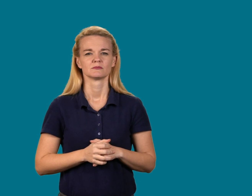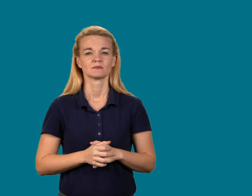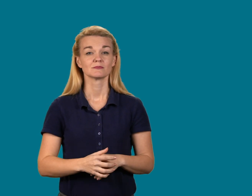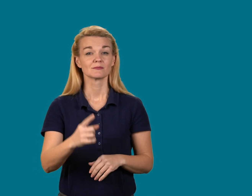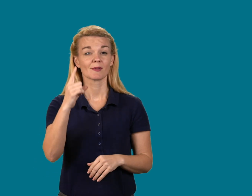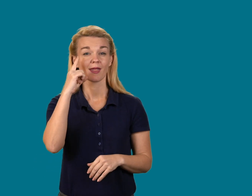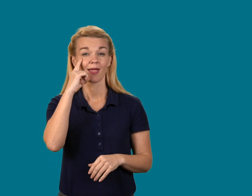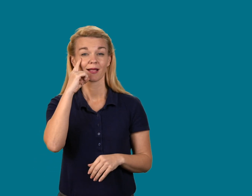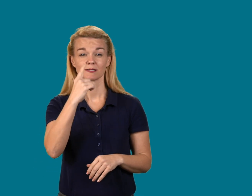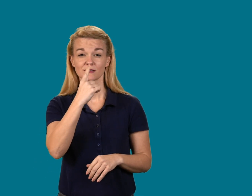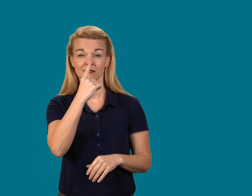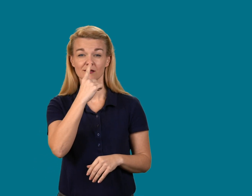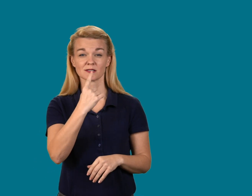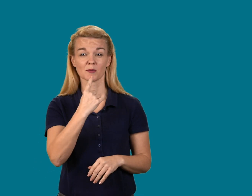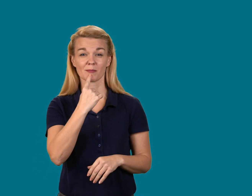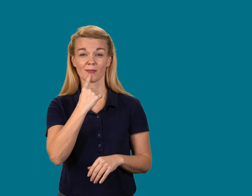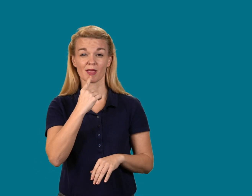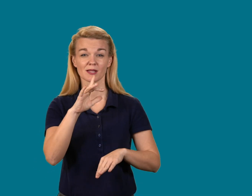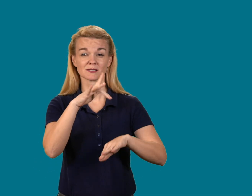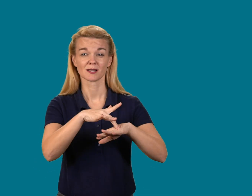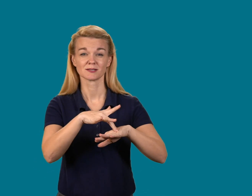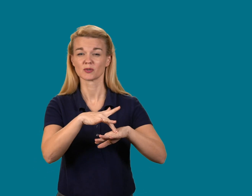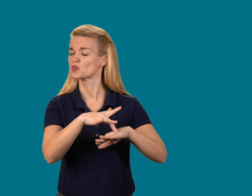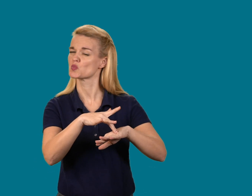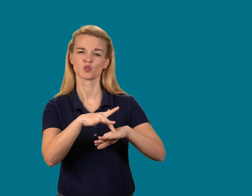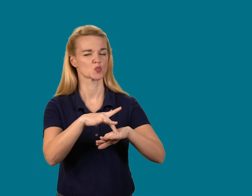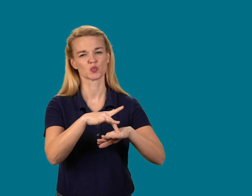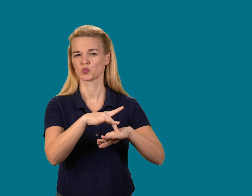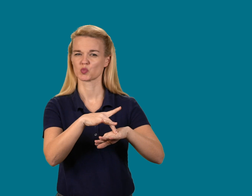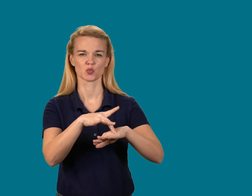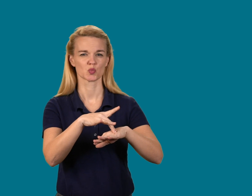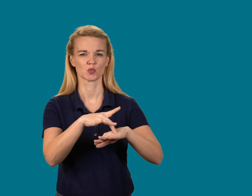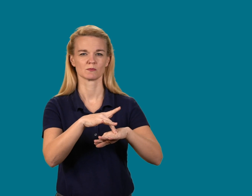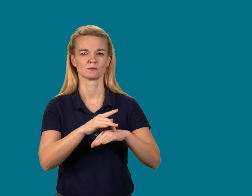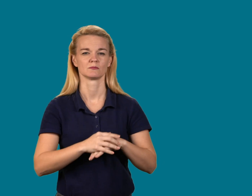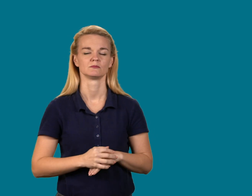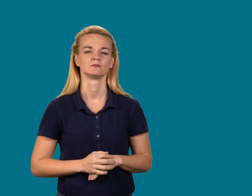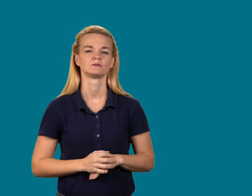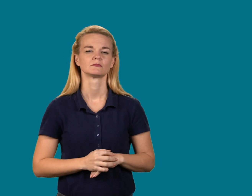Avoid touching your eyes, nose, and mouth with unwashed hands.